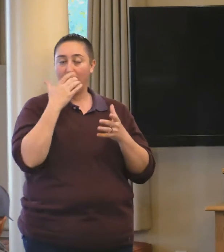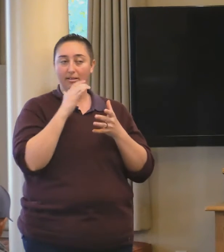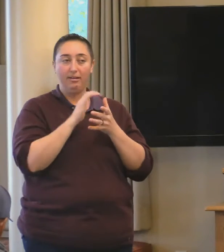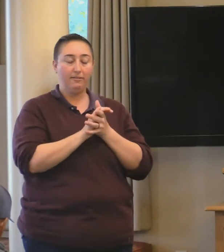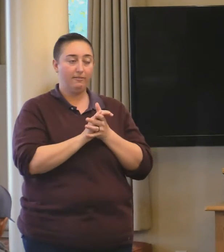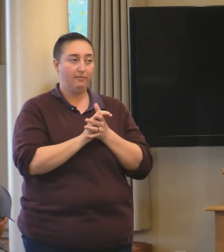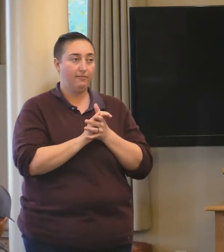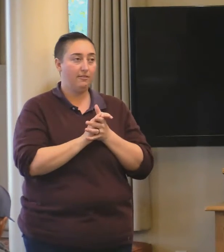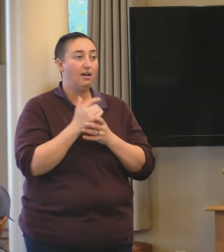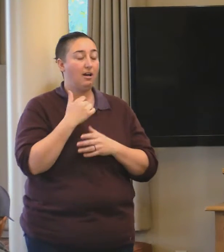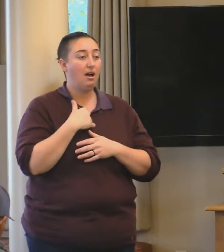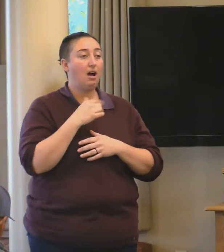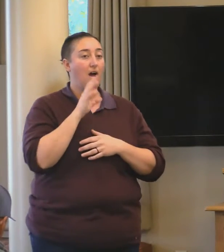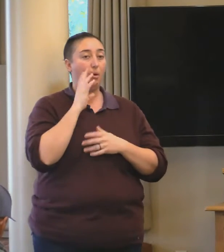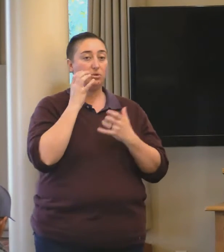and aware of my surroundings, I believe